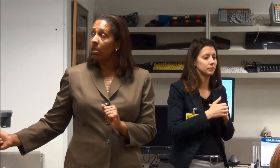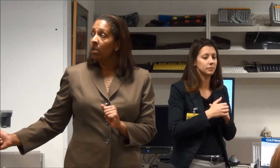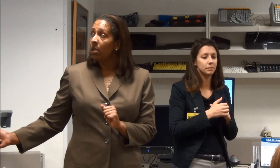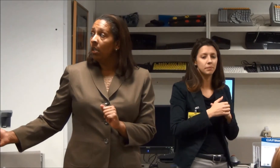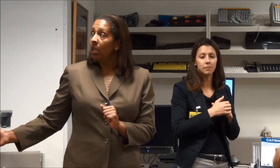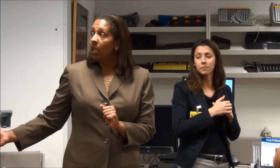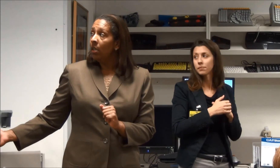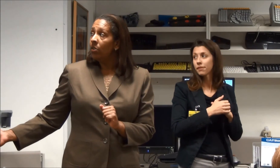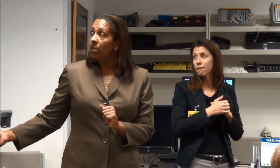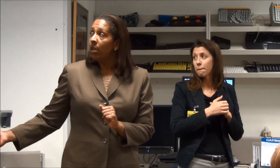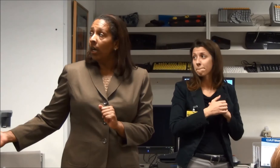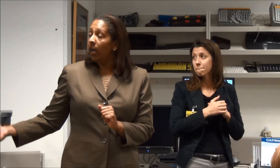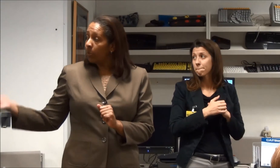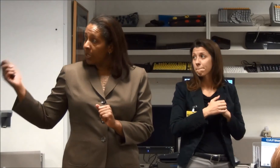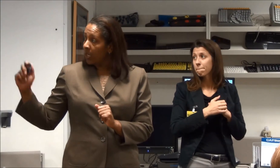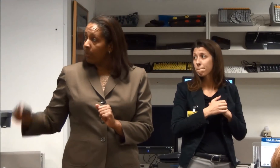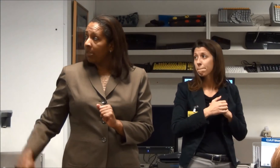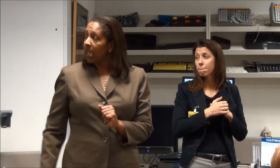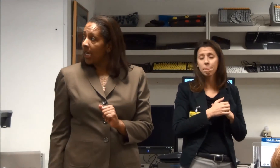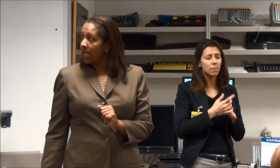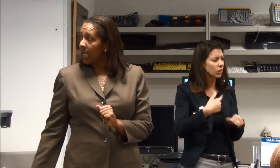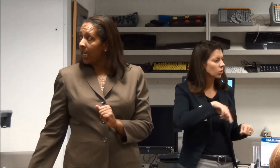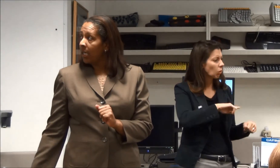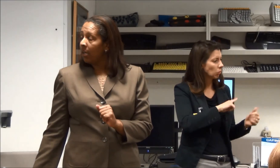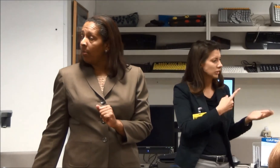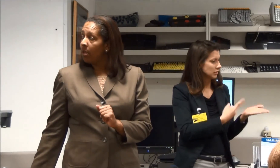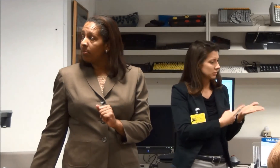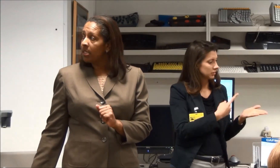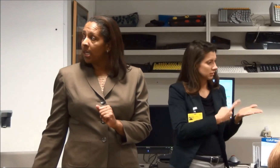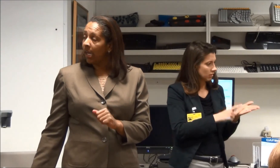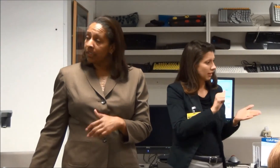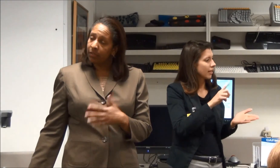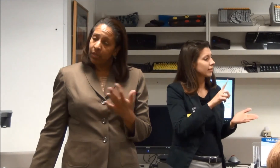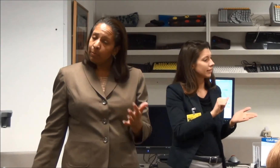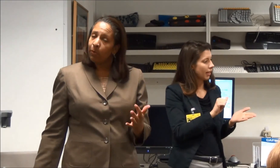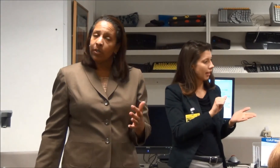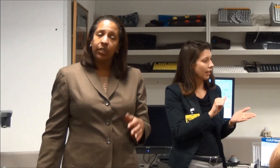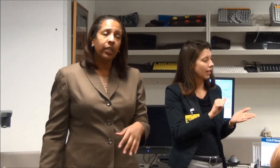We talked about the ADA Amendments Act.